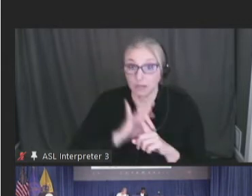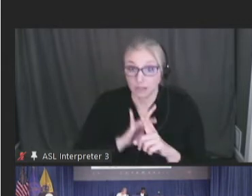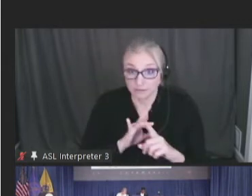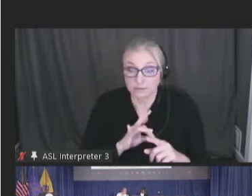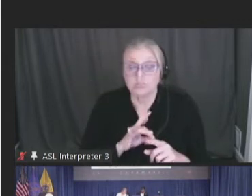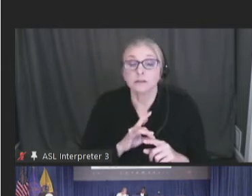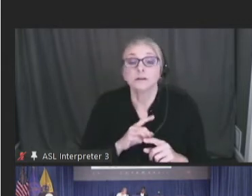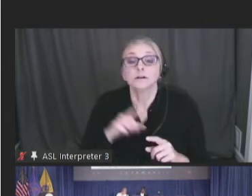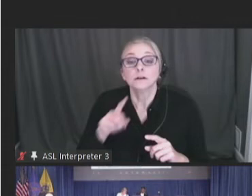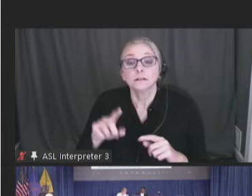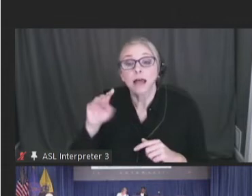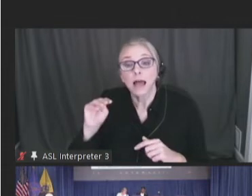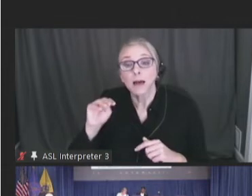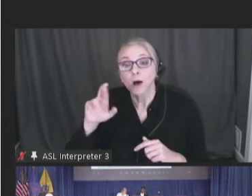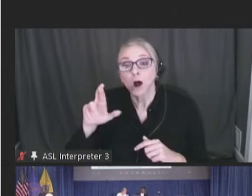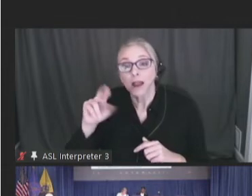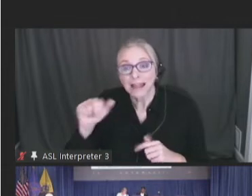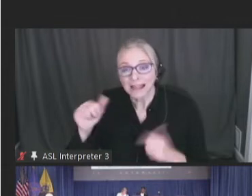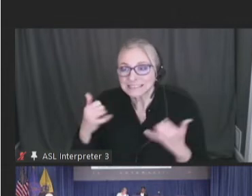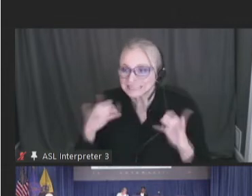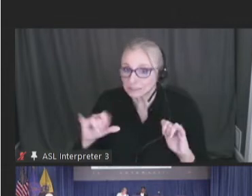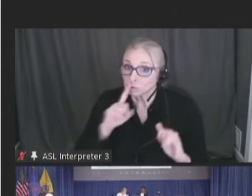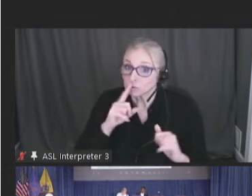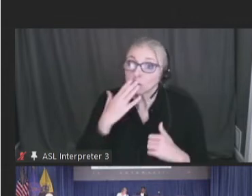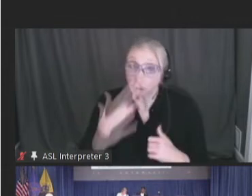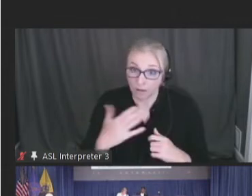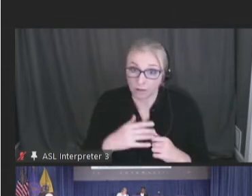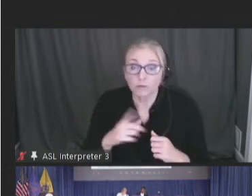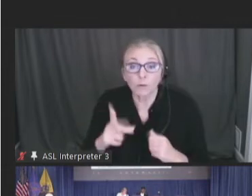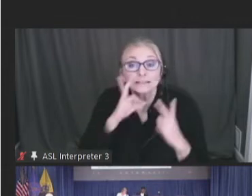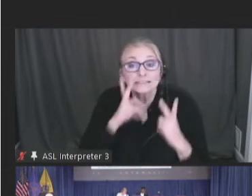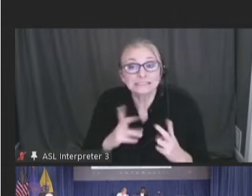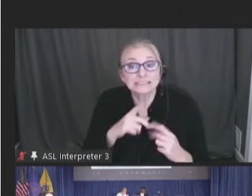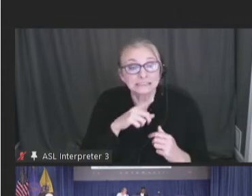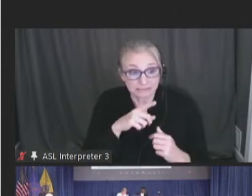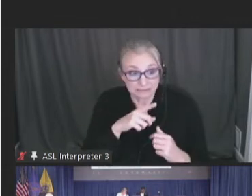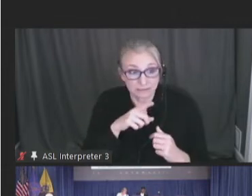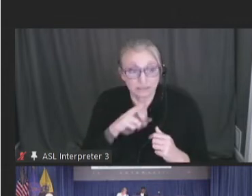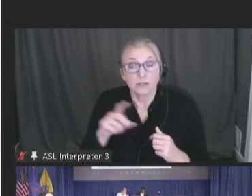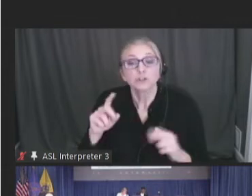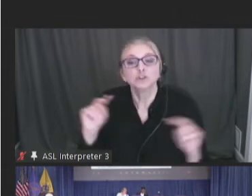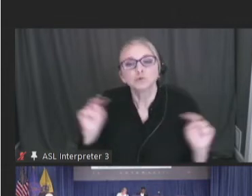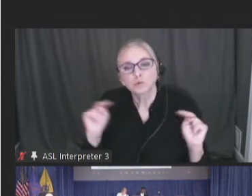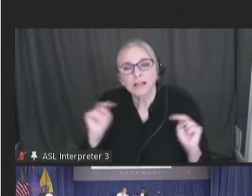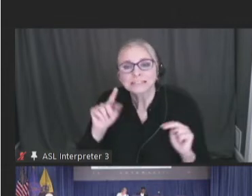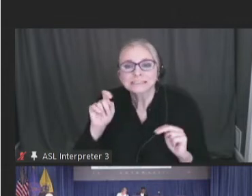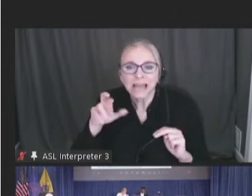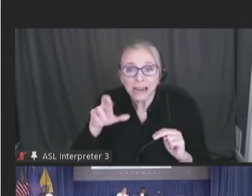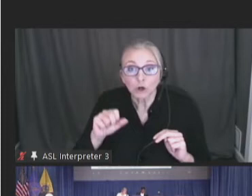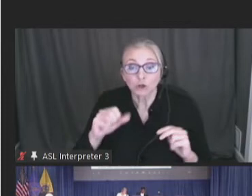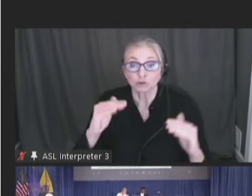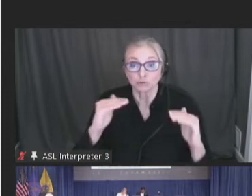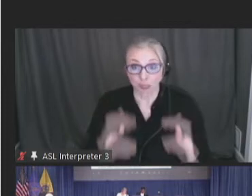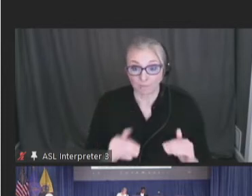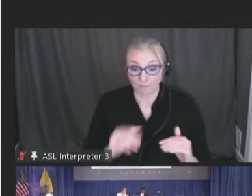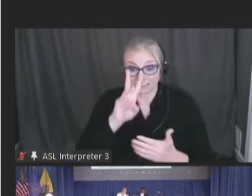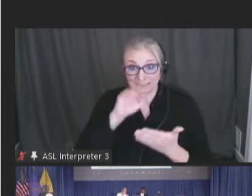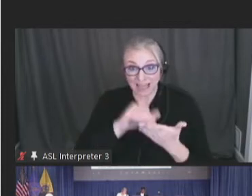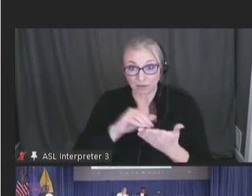the mRNA still did really well. You can see the neutralizing titer dropped from 6000 to 2500,